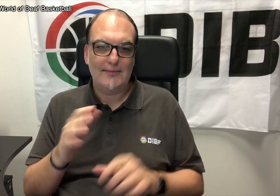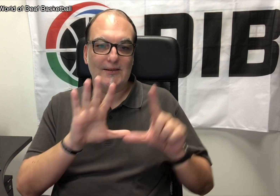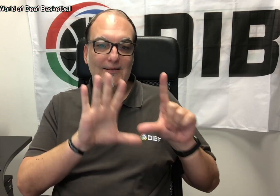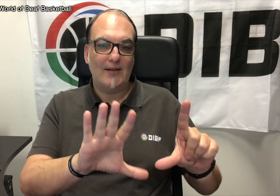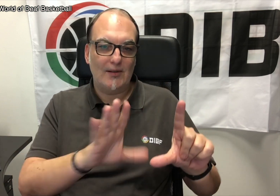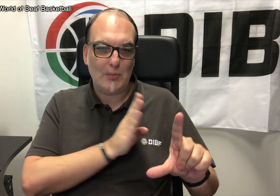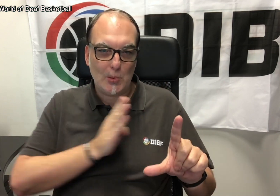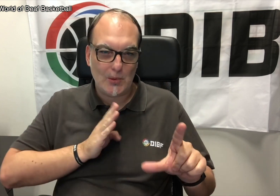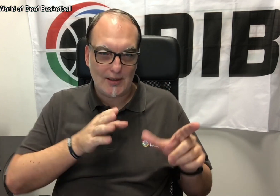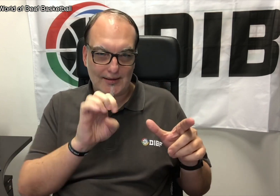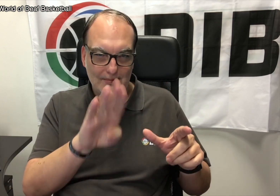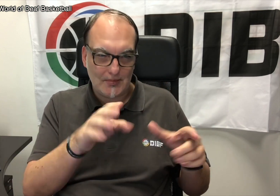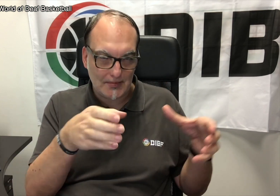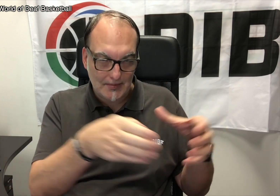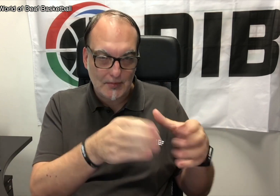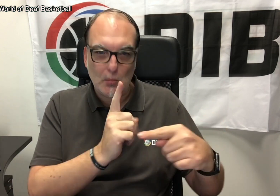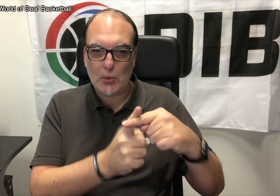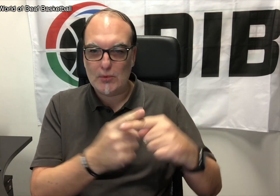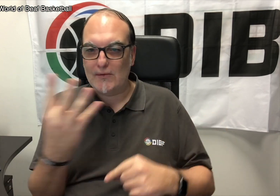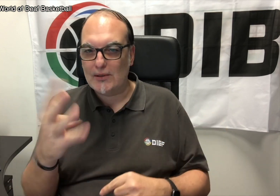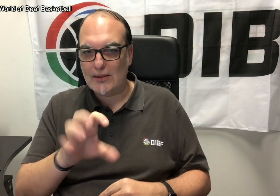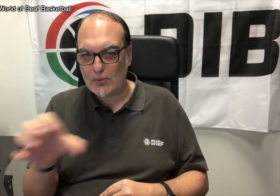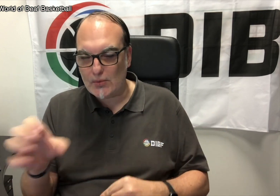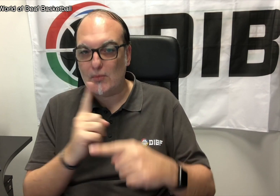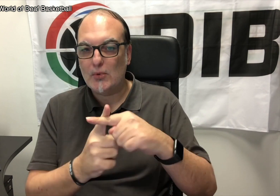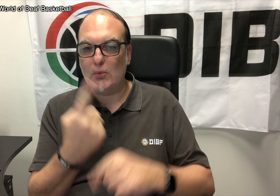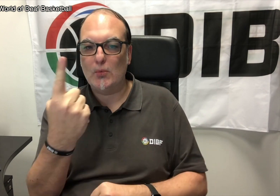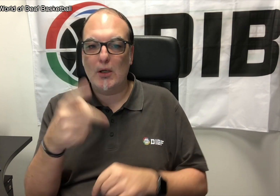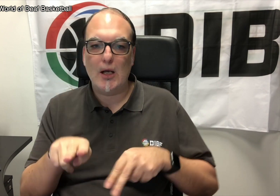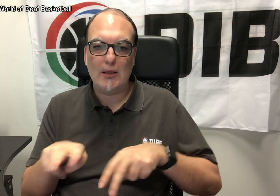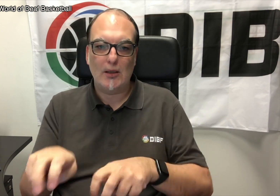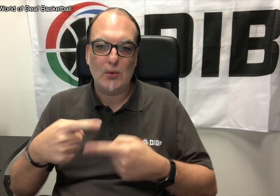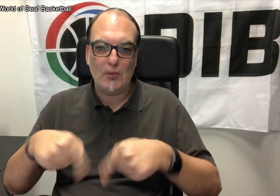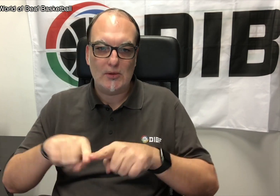7 executive board members + 4 countries + 1 athlete adding up